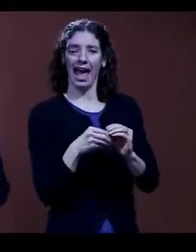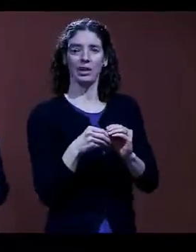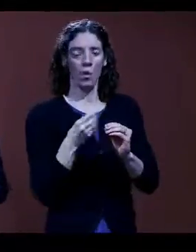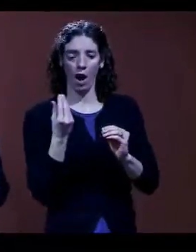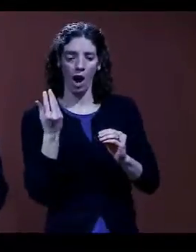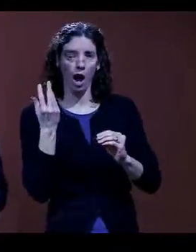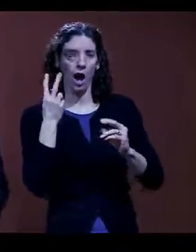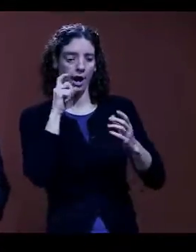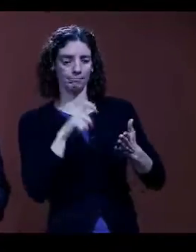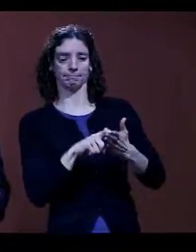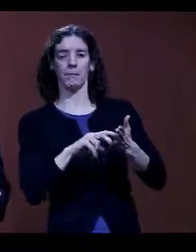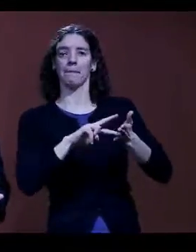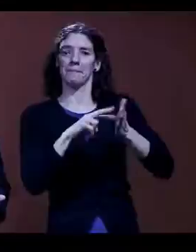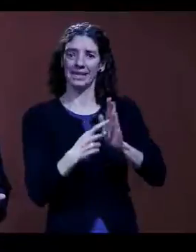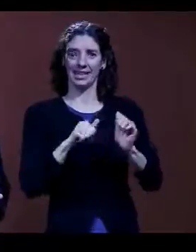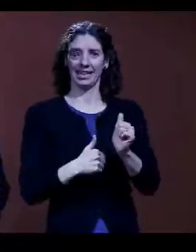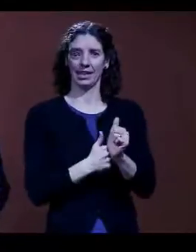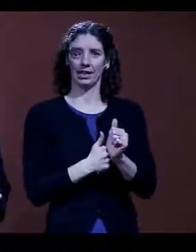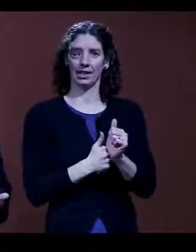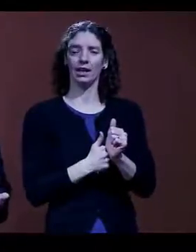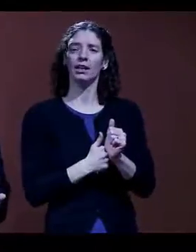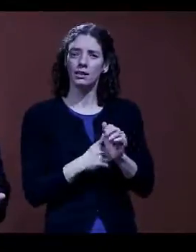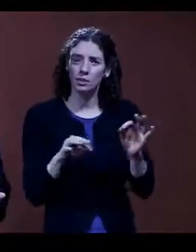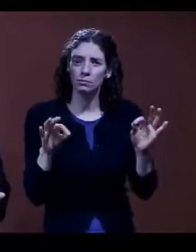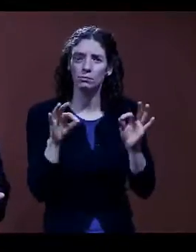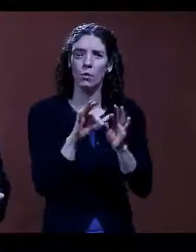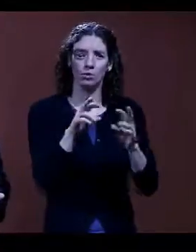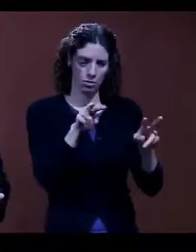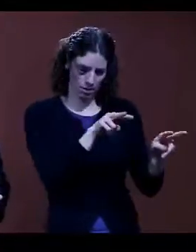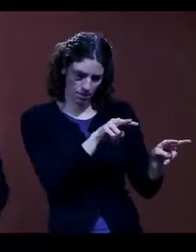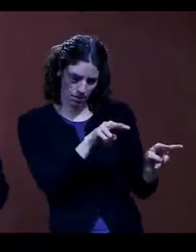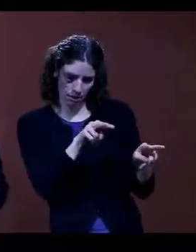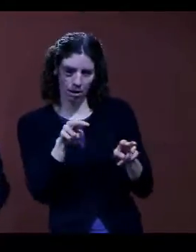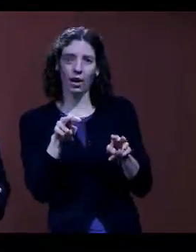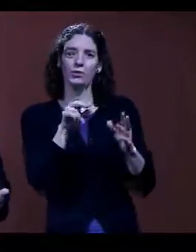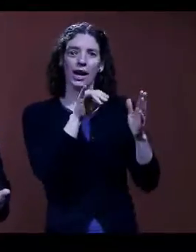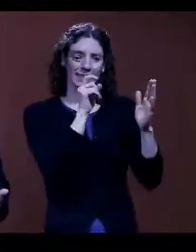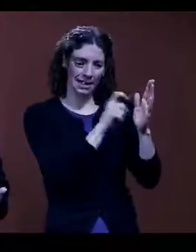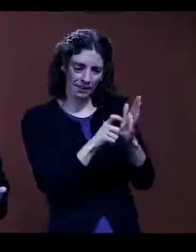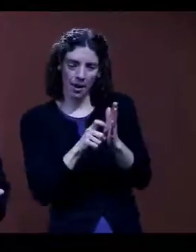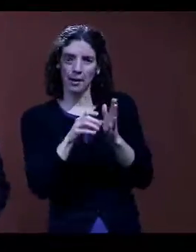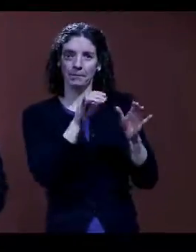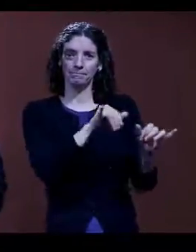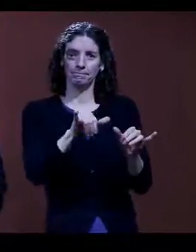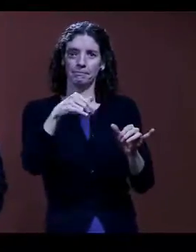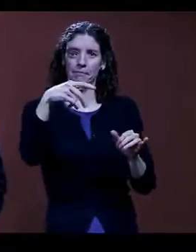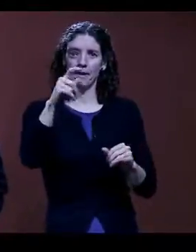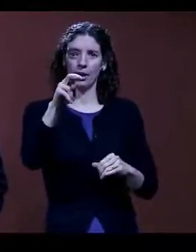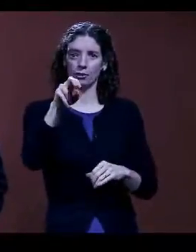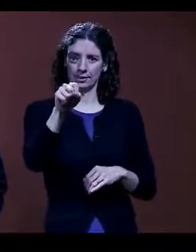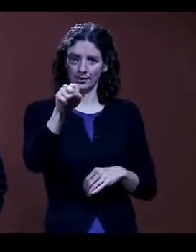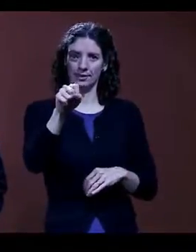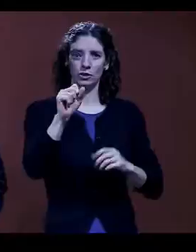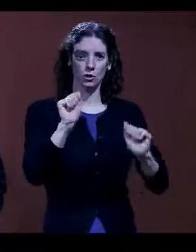so that you can identify those patterns in use in school transition experiences and programs; that's really key.